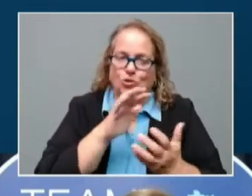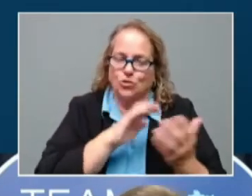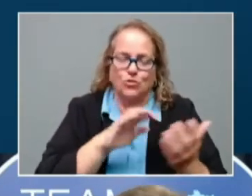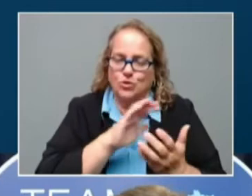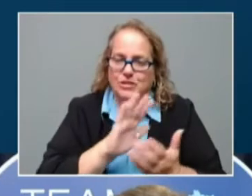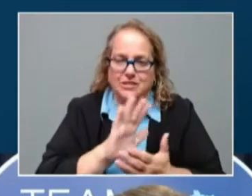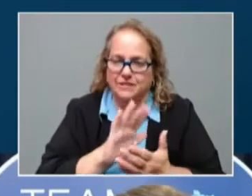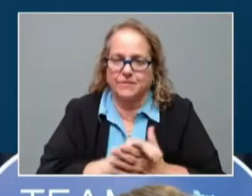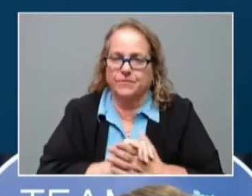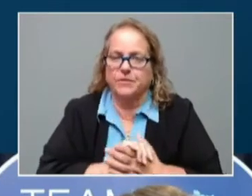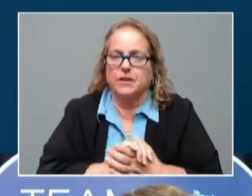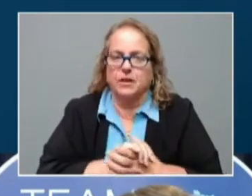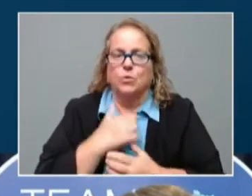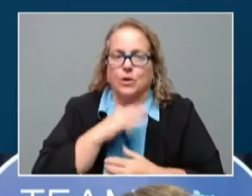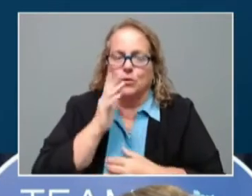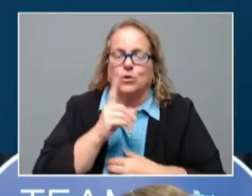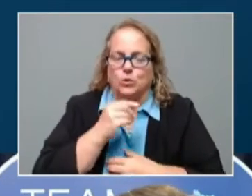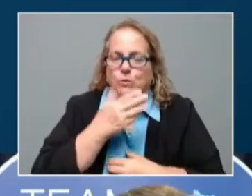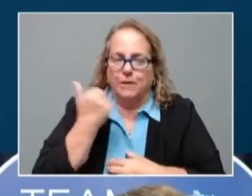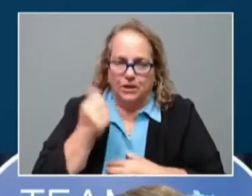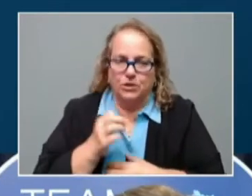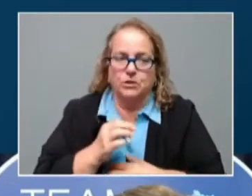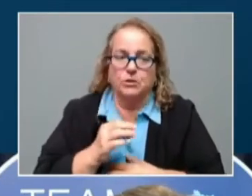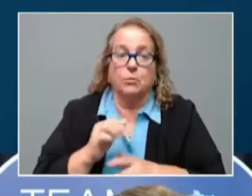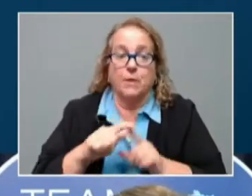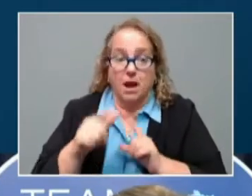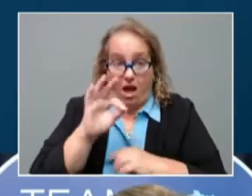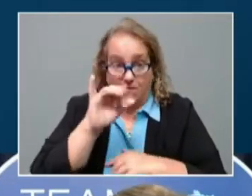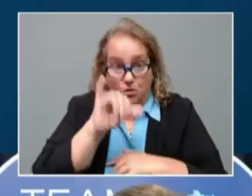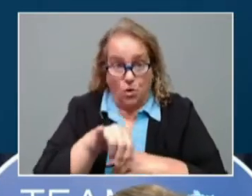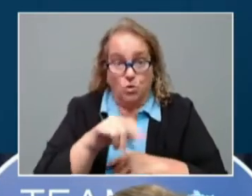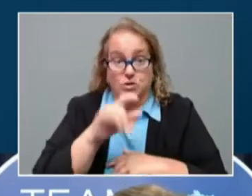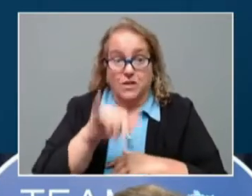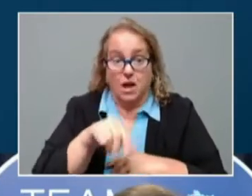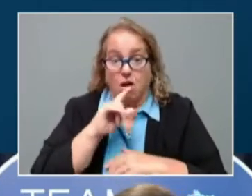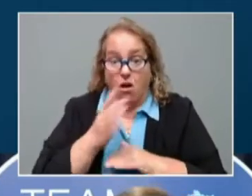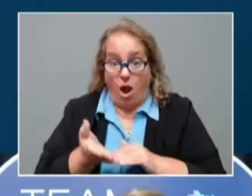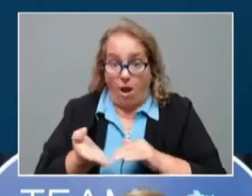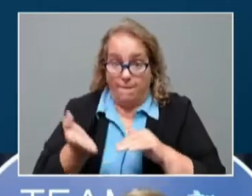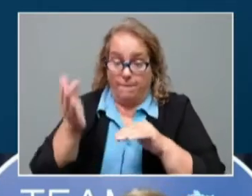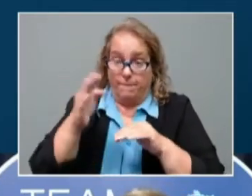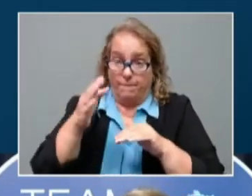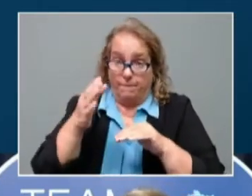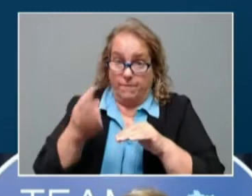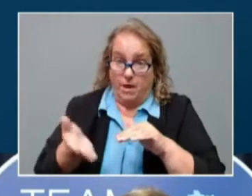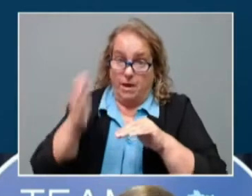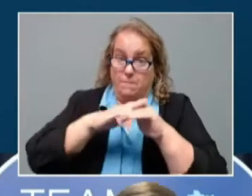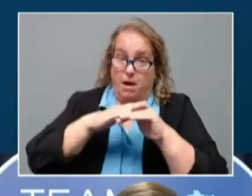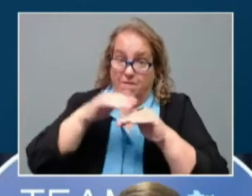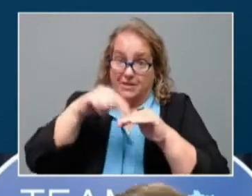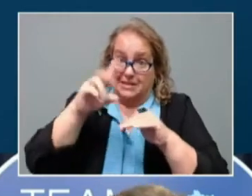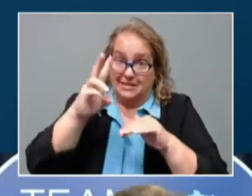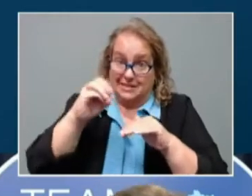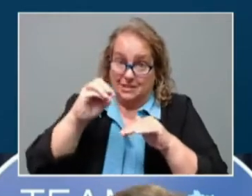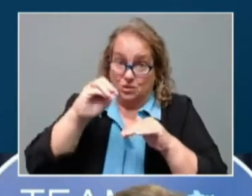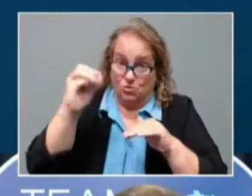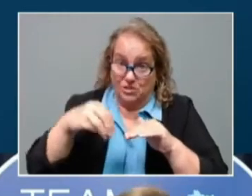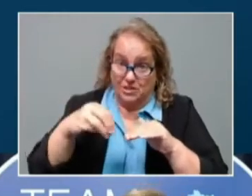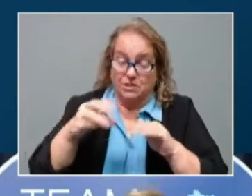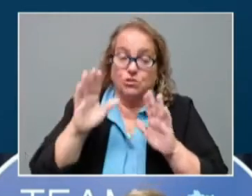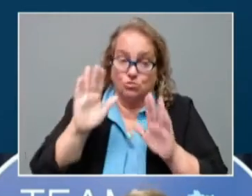better. So of those that are above 60% um great job again, continue to do more,